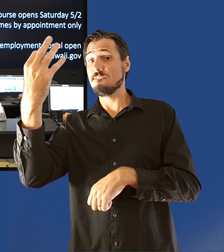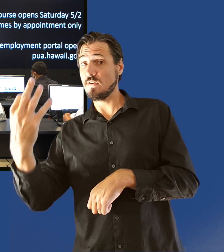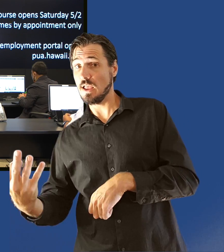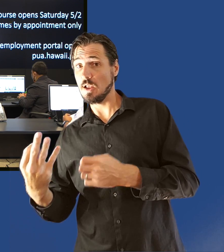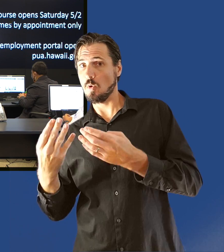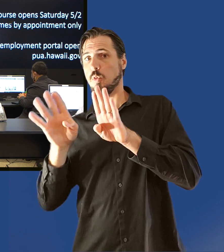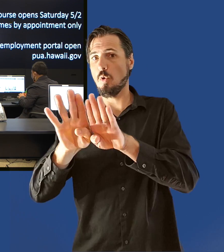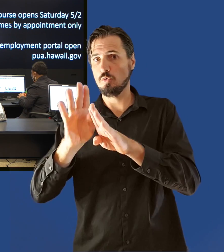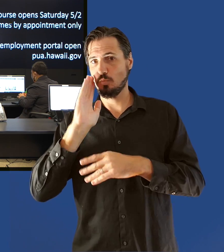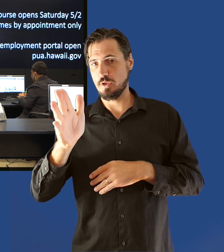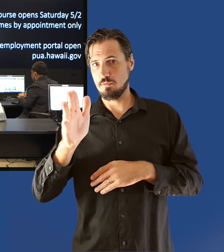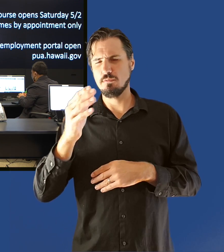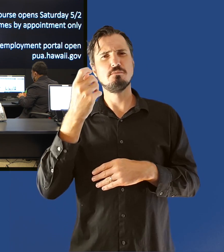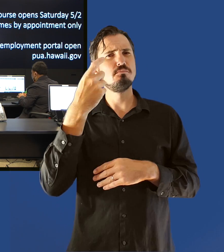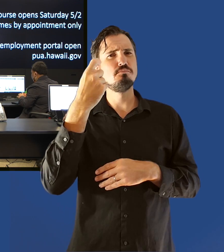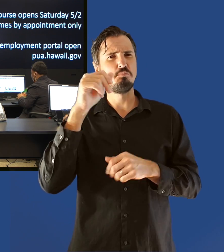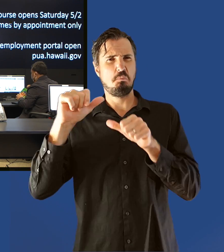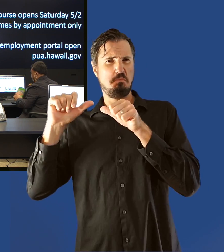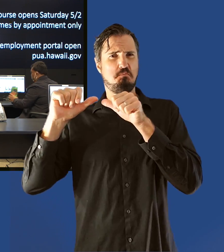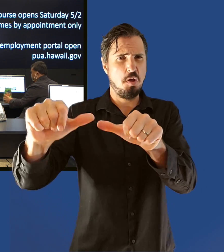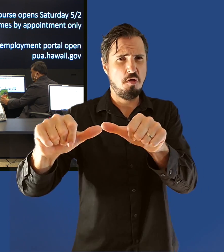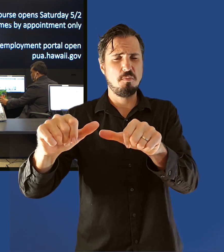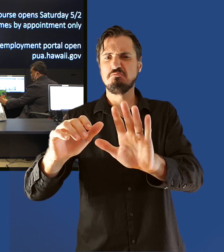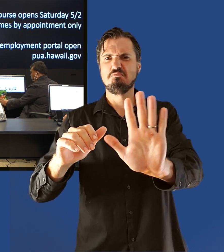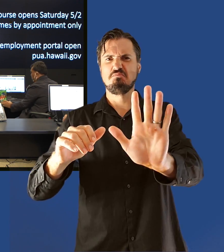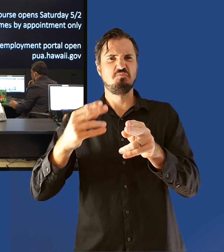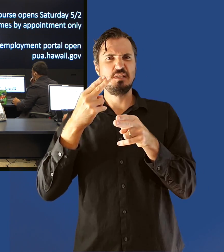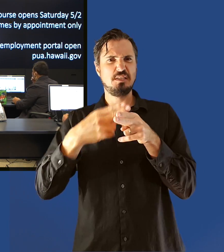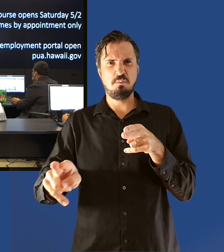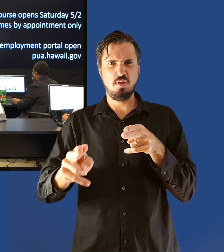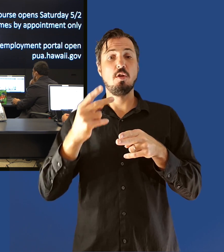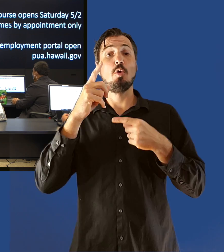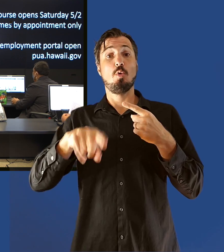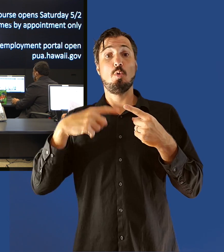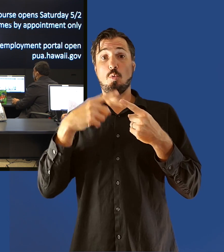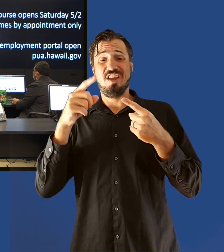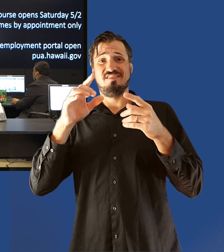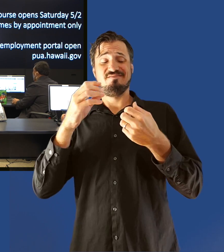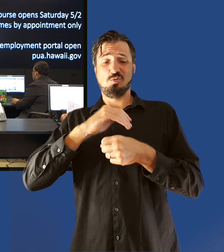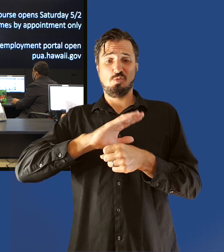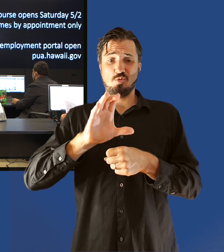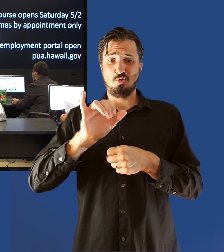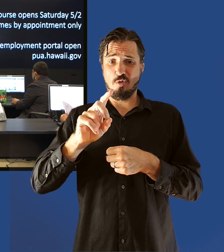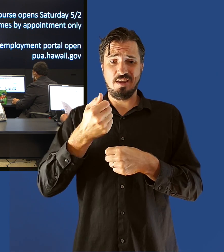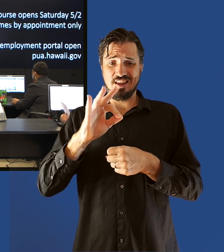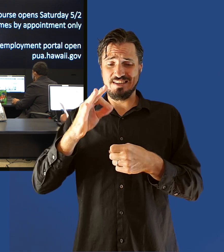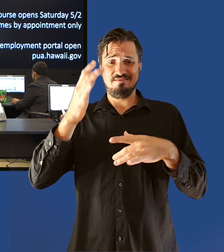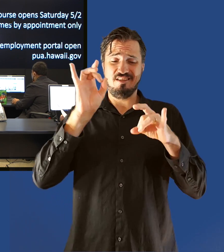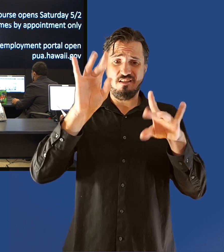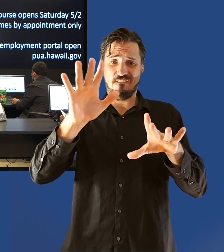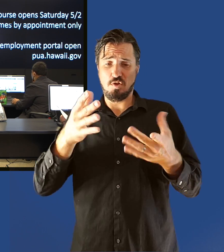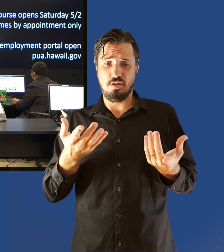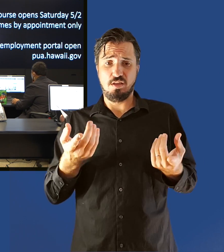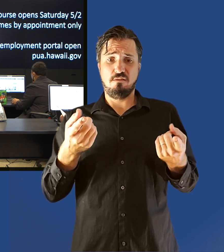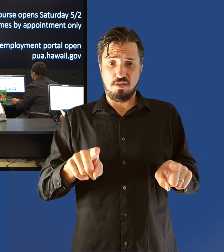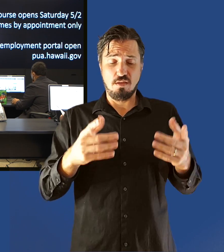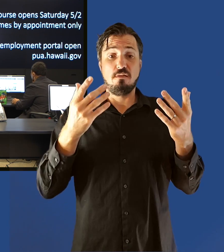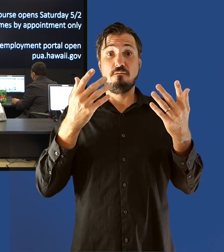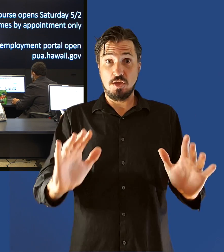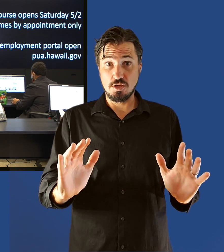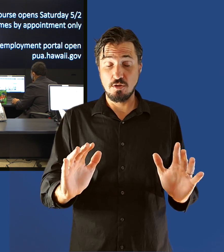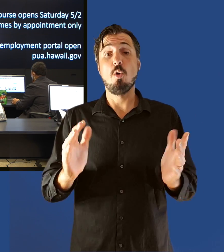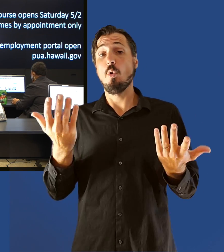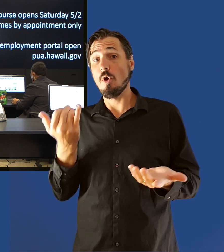This is a TEMPORARY adjustment during this emergency period, and will end whenever the disaster proclamation ends – or when school resumes – whichever comes first.